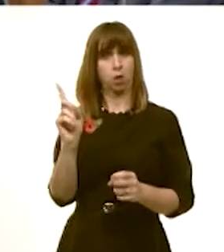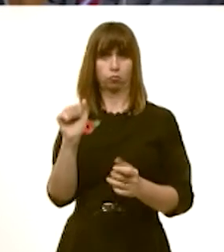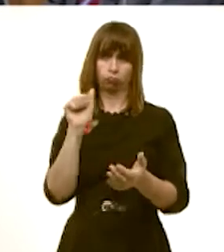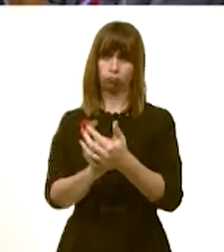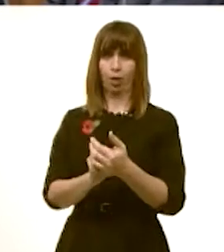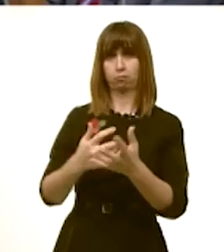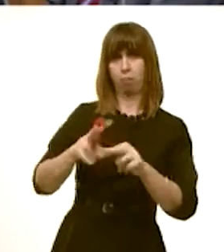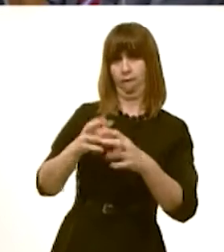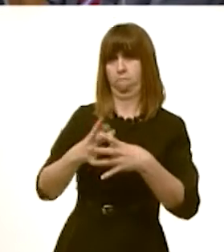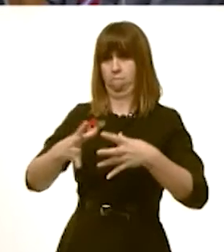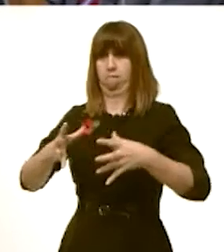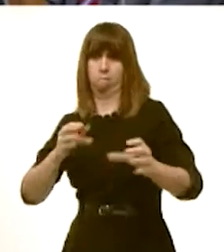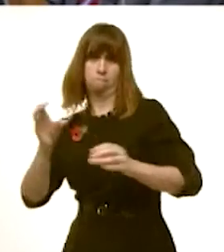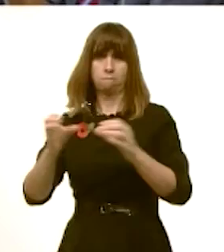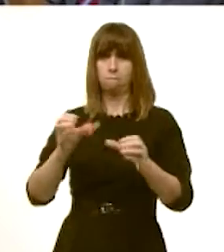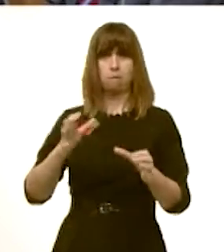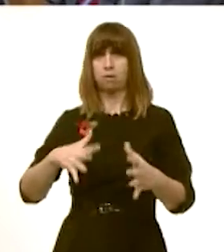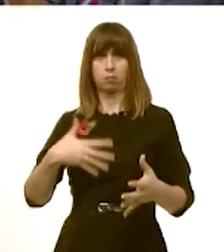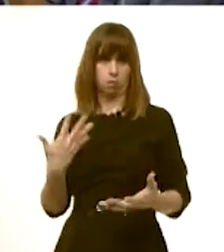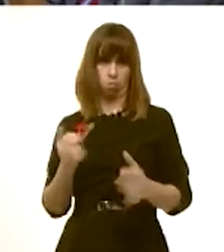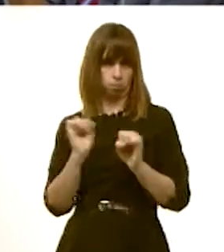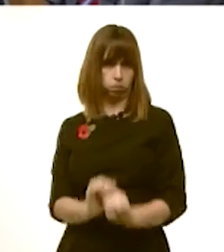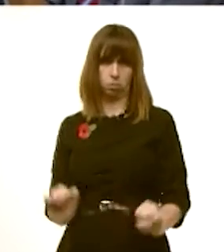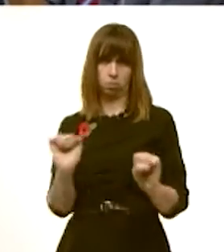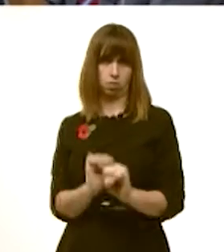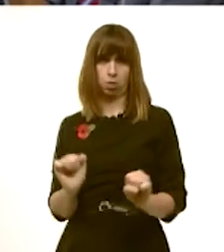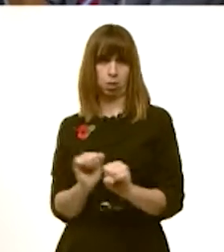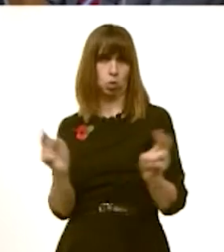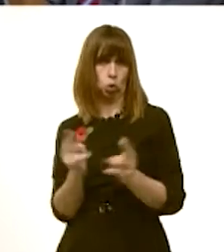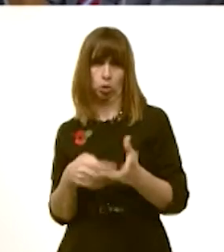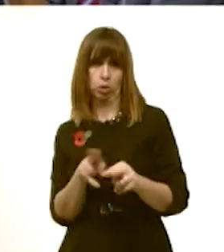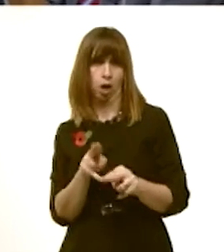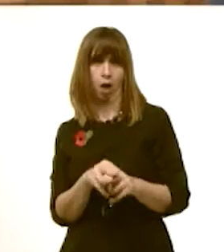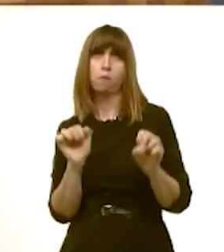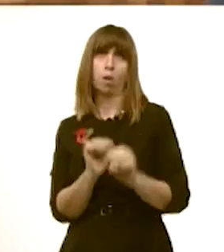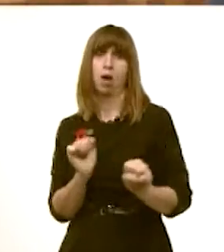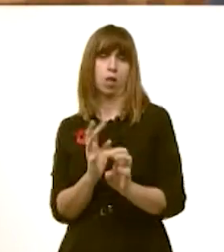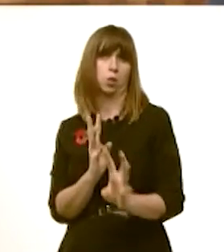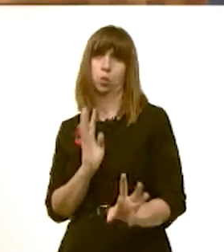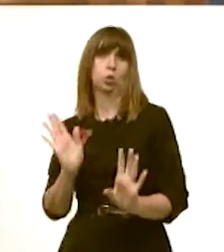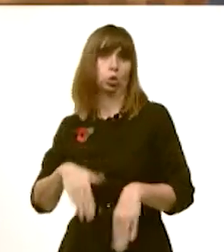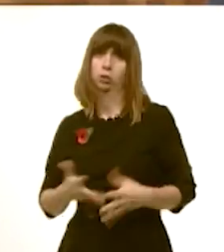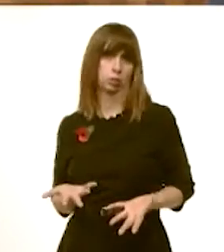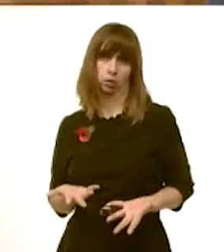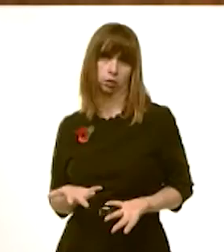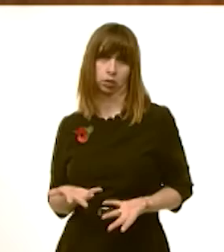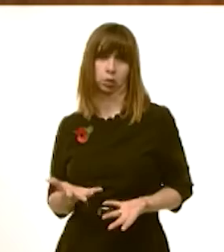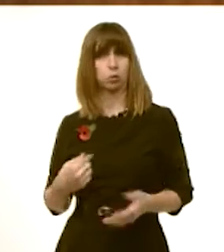in order that people do not have to wait an unacceptable time for any treatment, orthopaedic or not.